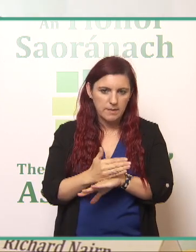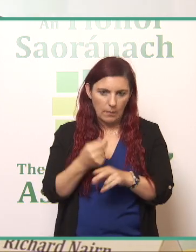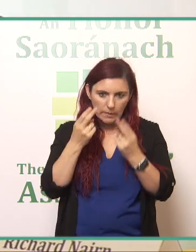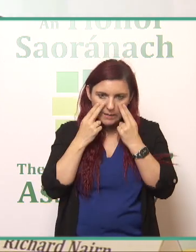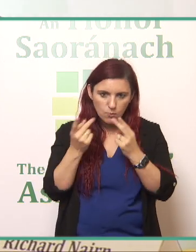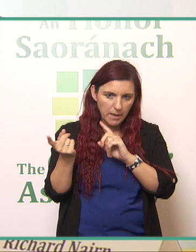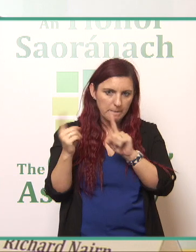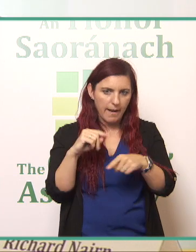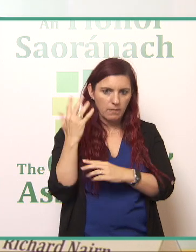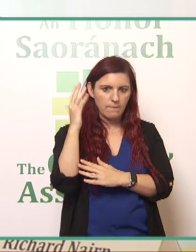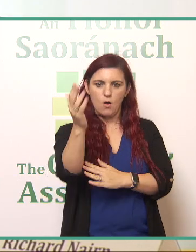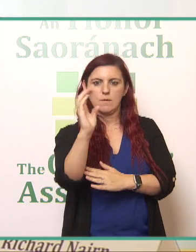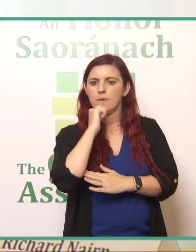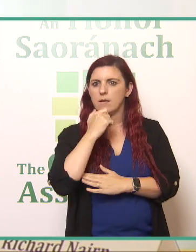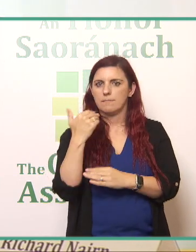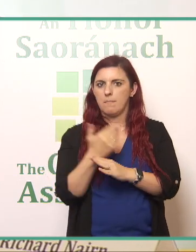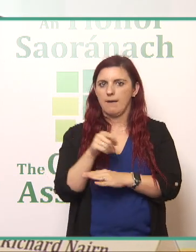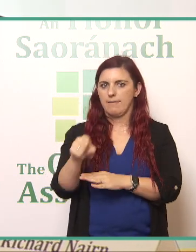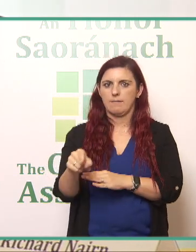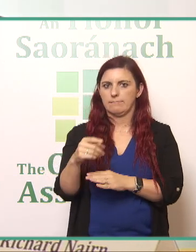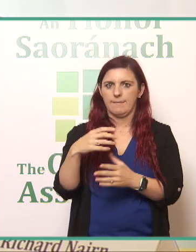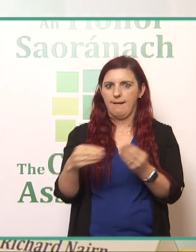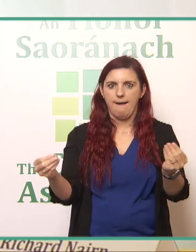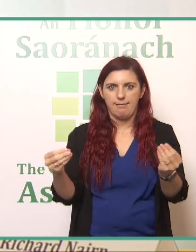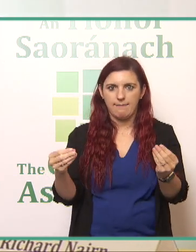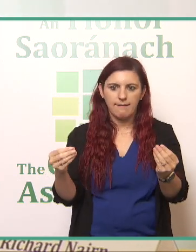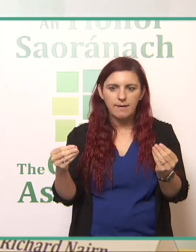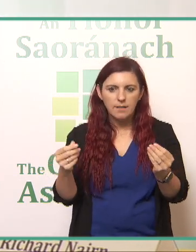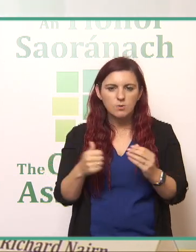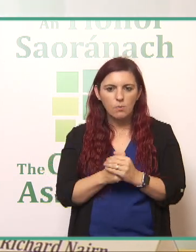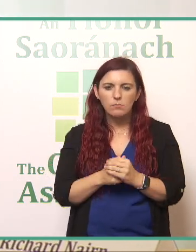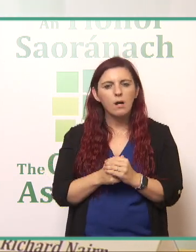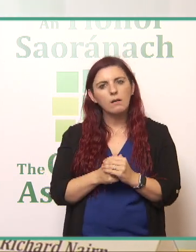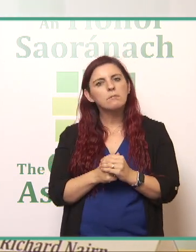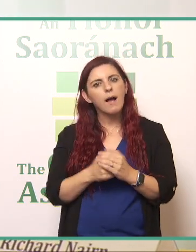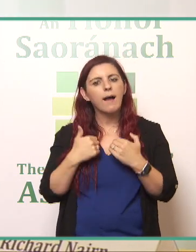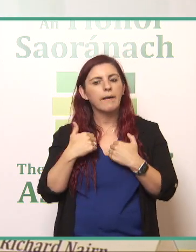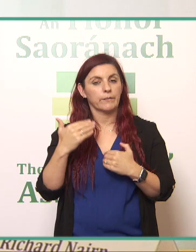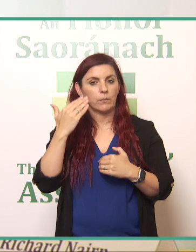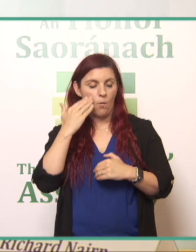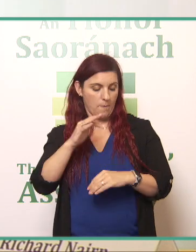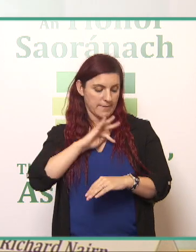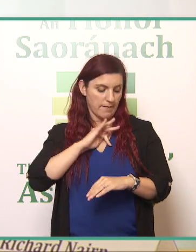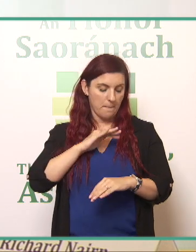because our forests were pretty much gone in the 1900s. I mean, I know more now as a Forester in terms